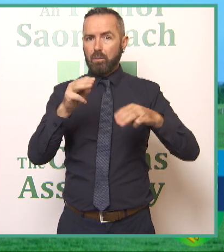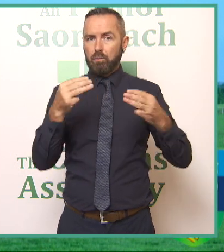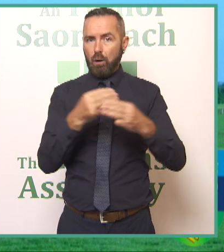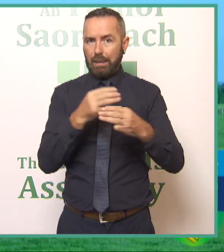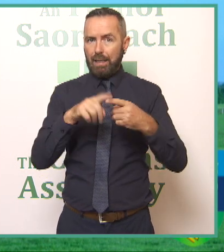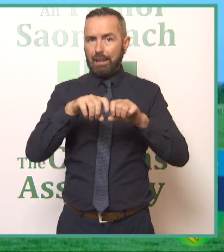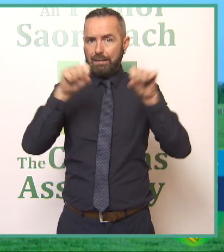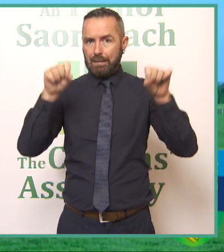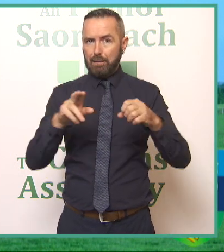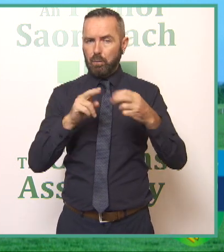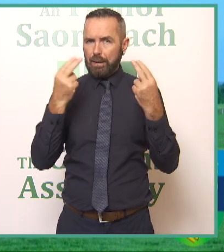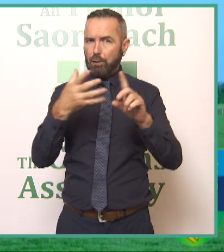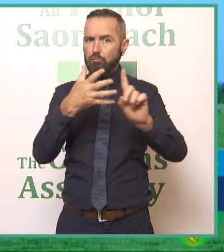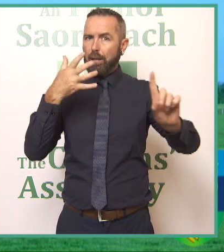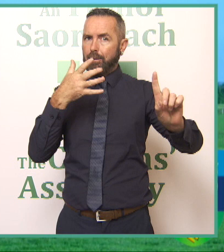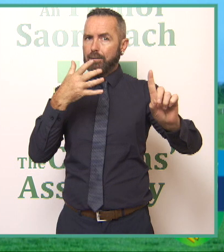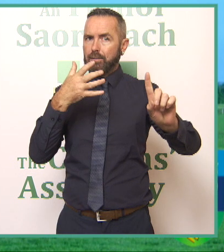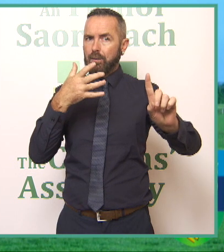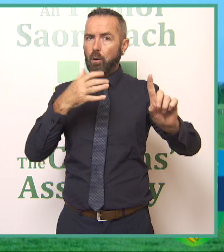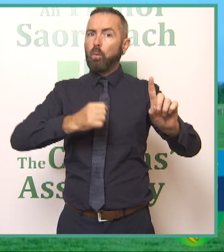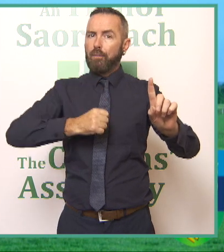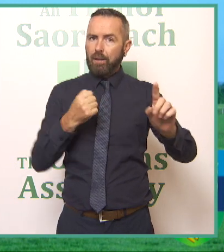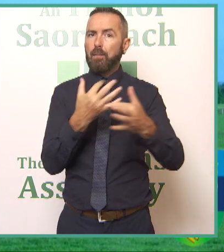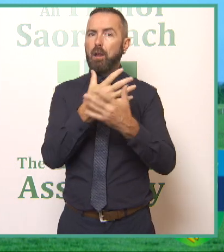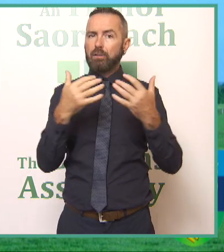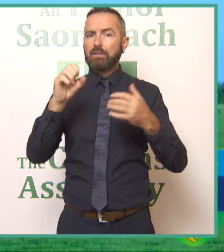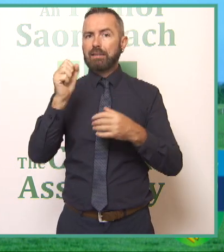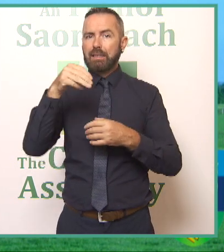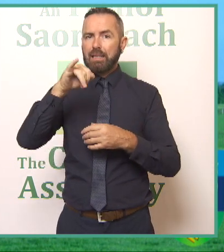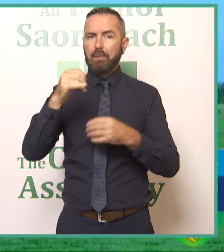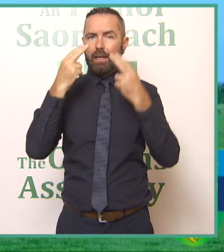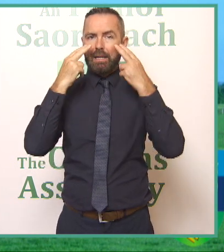there that should be recognized we've retained a lot of semi-natural habitats on our Farmland